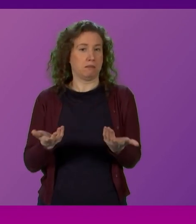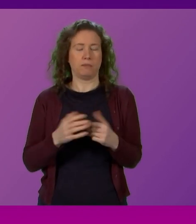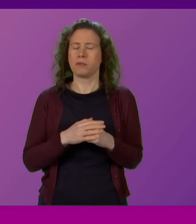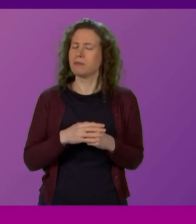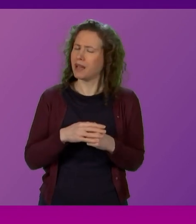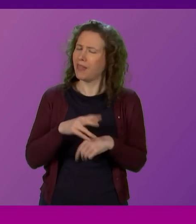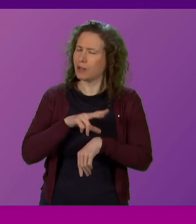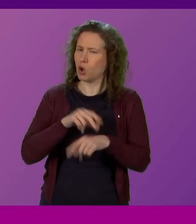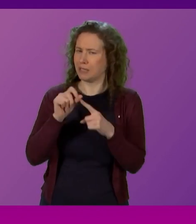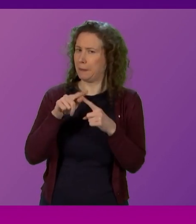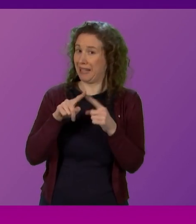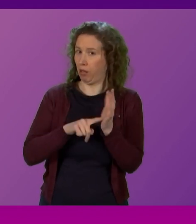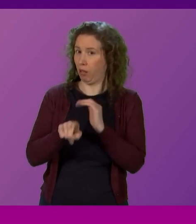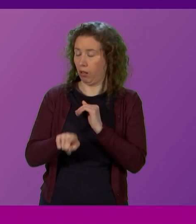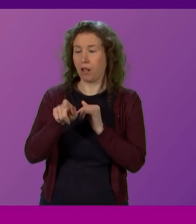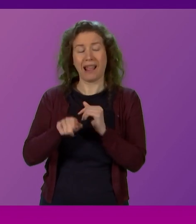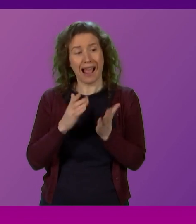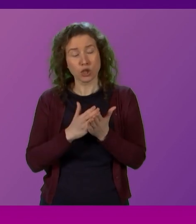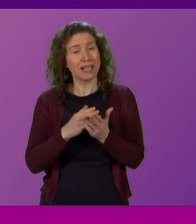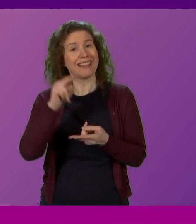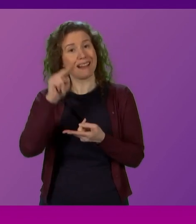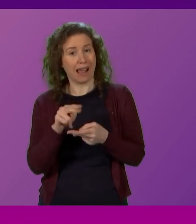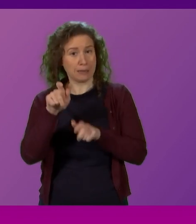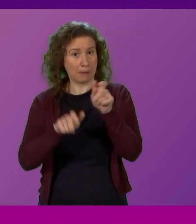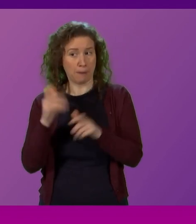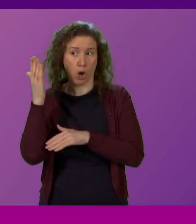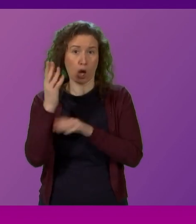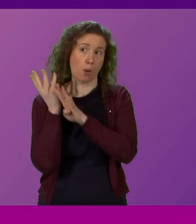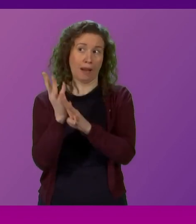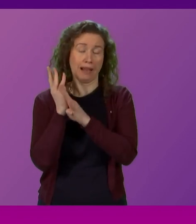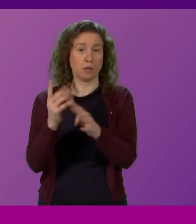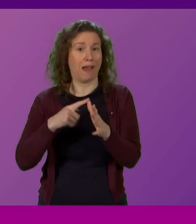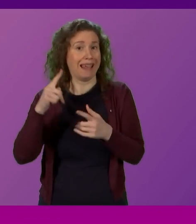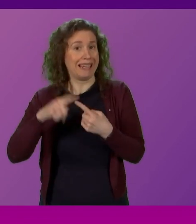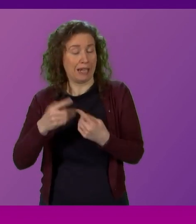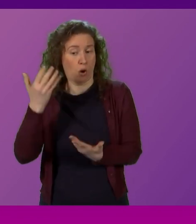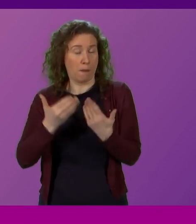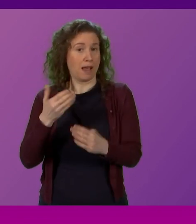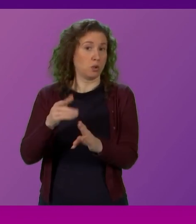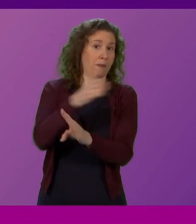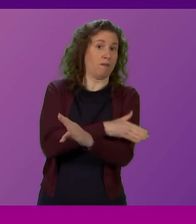There are fewer people in A and E now than there were in the years leading up to the Covid pandemic.